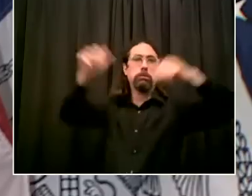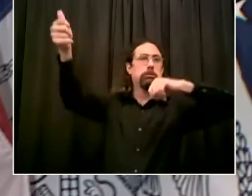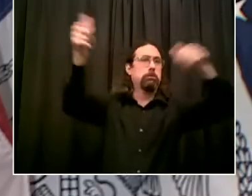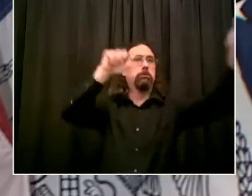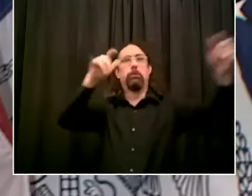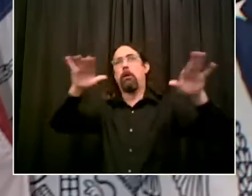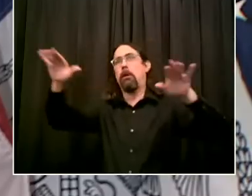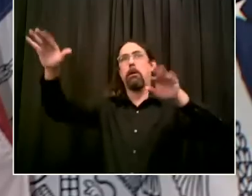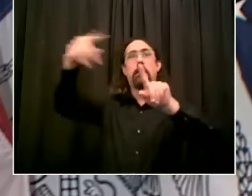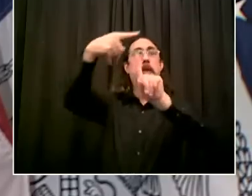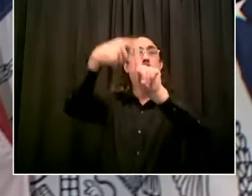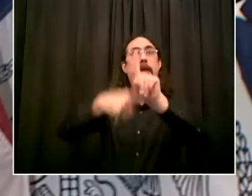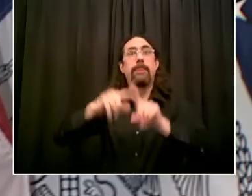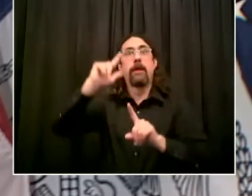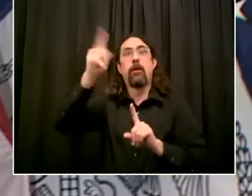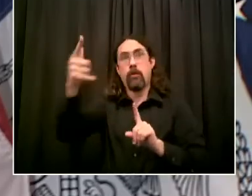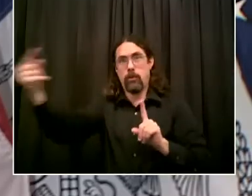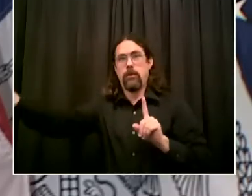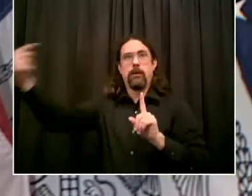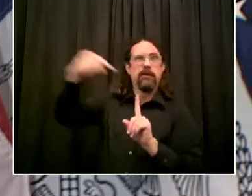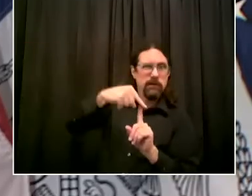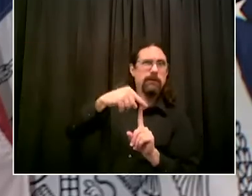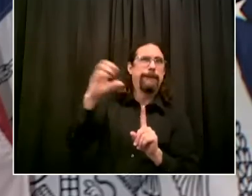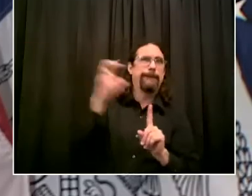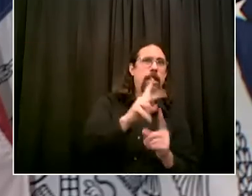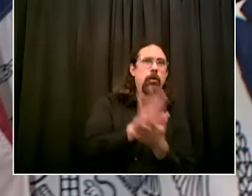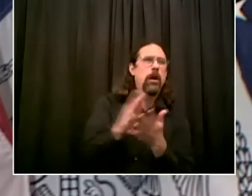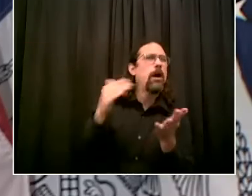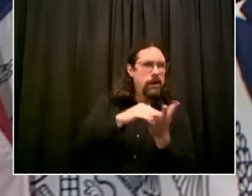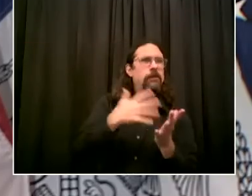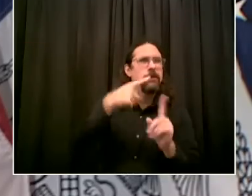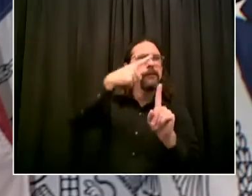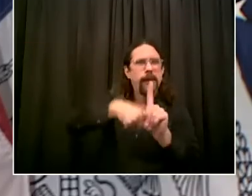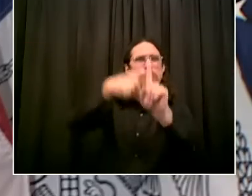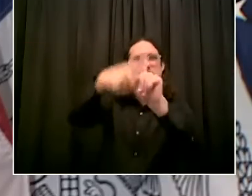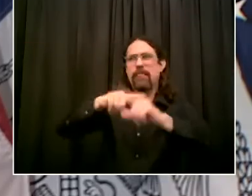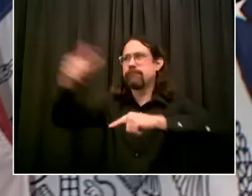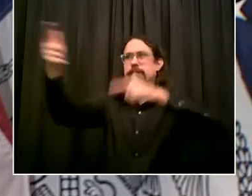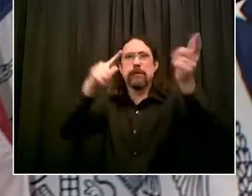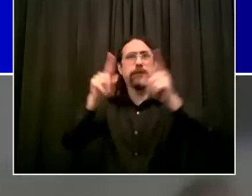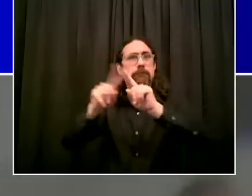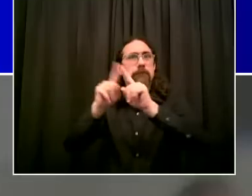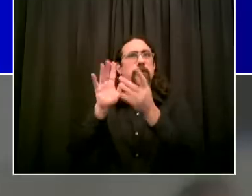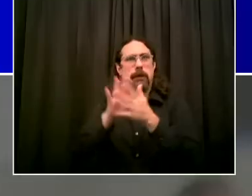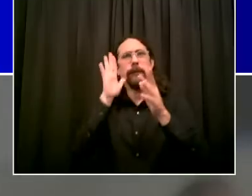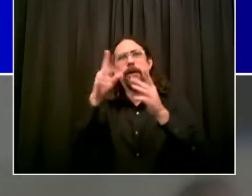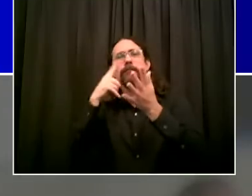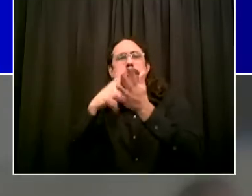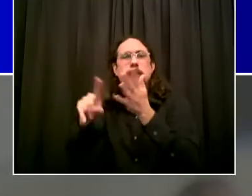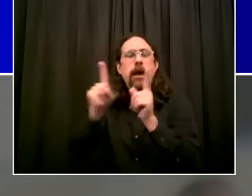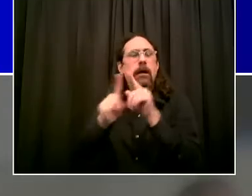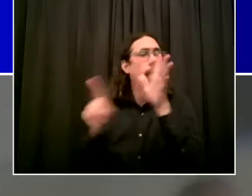BUT NOW WE HAVE A NEW MEASURE WHICH IS THE BEGINNING OF THIS MANDATORY TESTING AND D EVERY SCHOOL. THE STARTED ON FRIDAY AND THE FIRST RESULTS ARAR VEERERY ENCOURAGING.